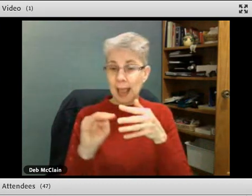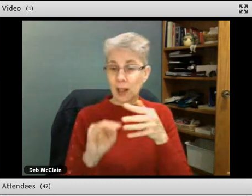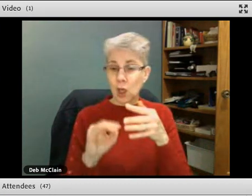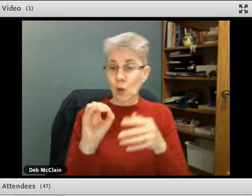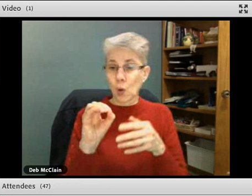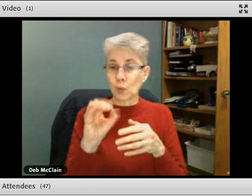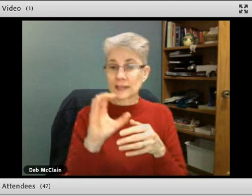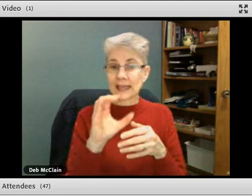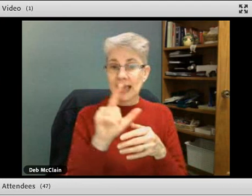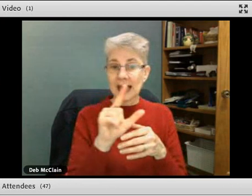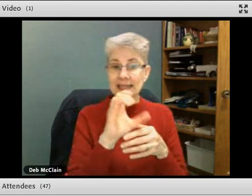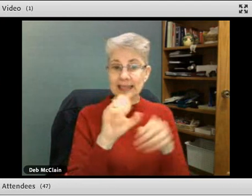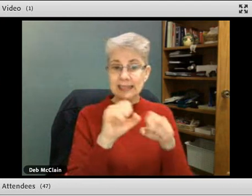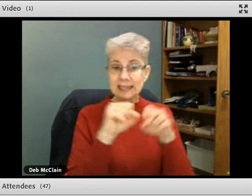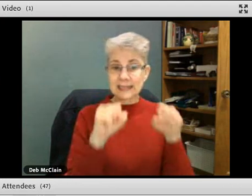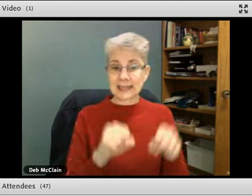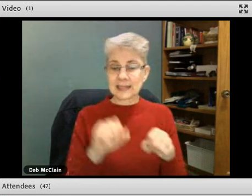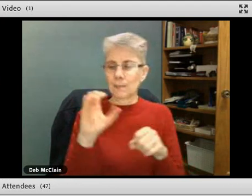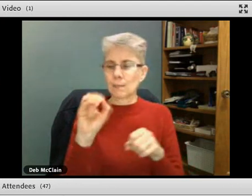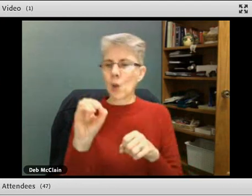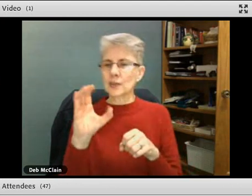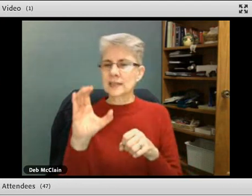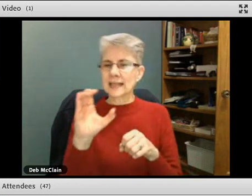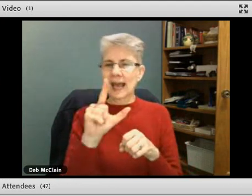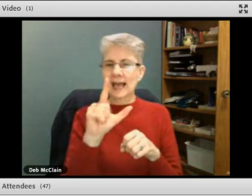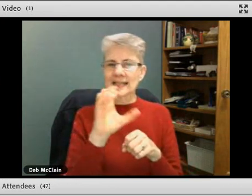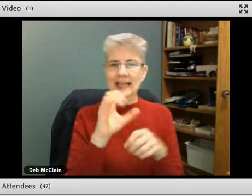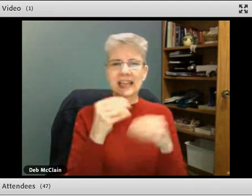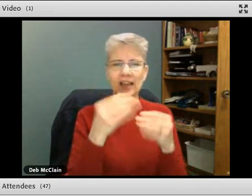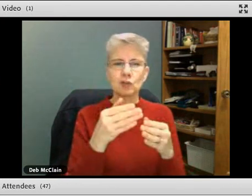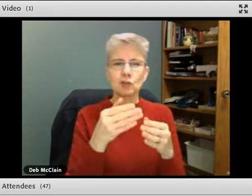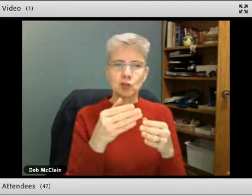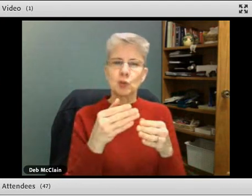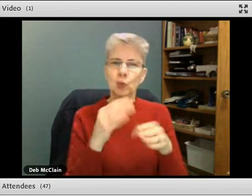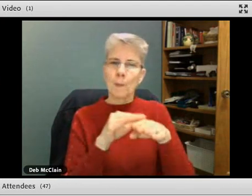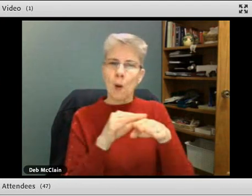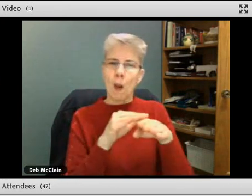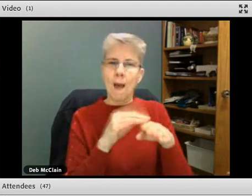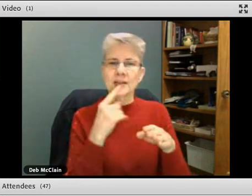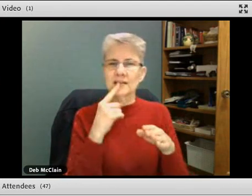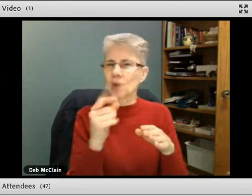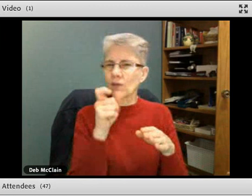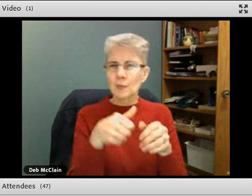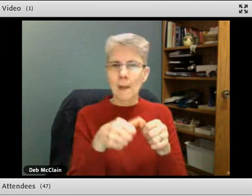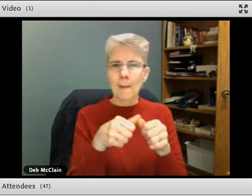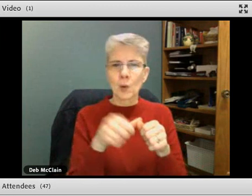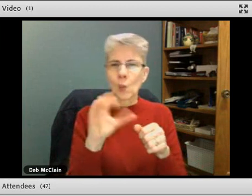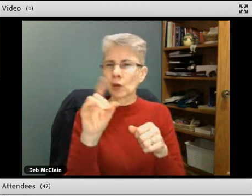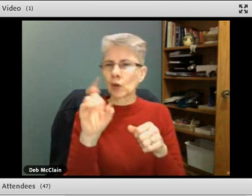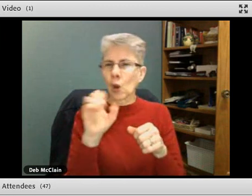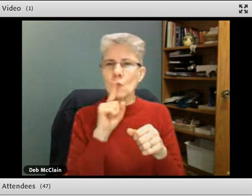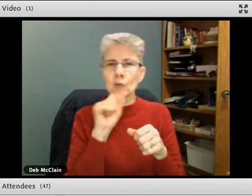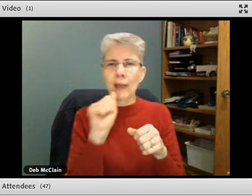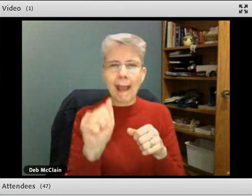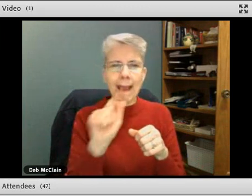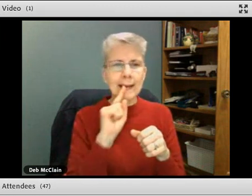So you don't have to remember where this code A goes, and you don't have to remember what it is. You just have to know what code to put there.